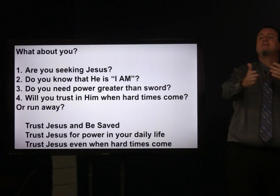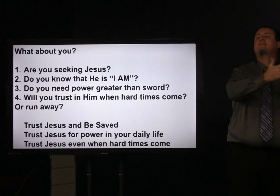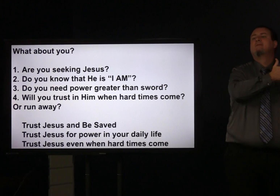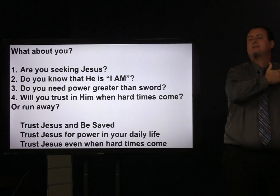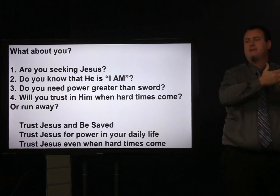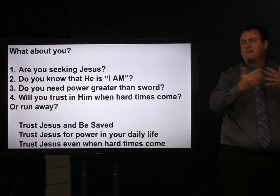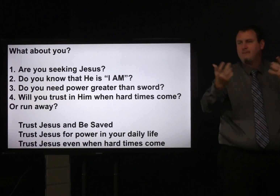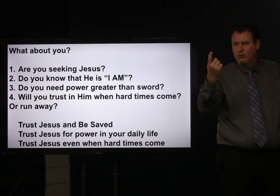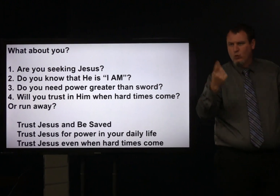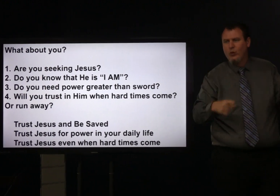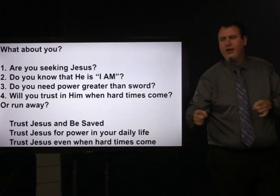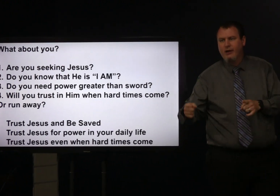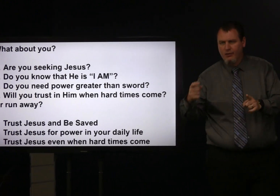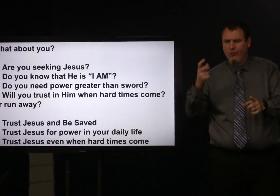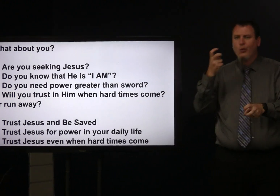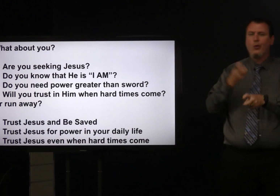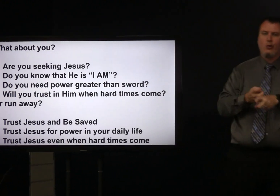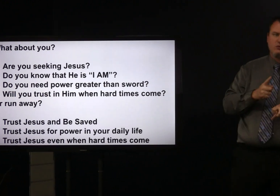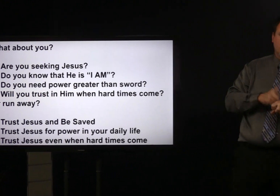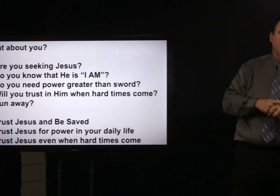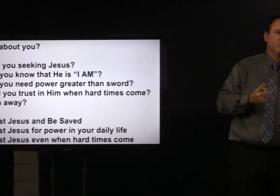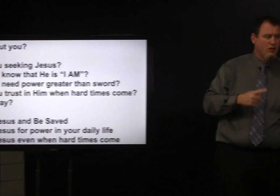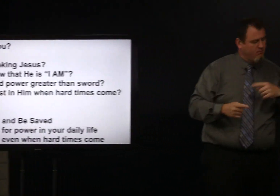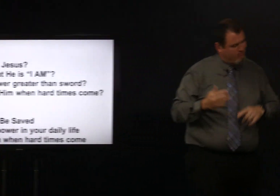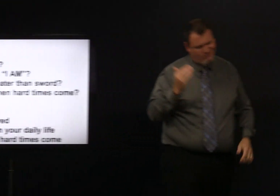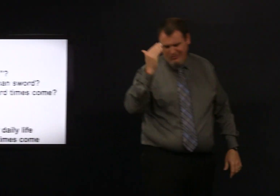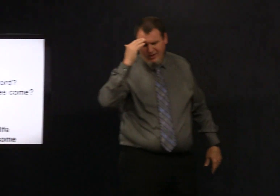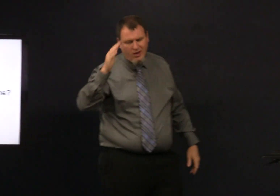trust Jesus even when the hard times come